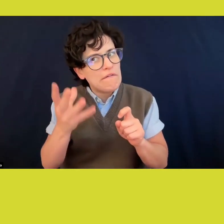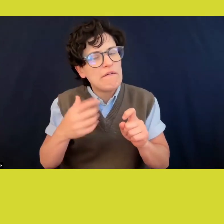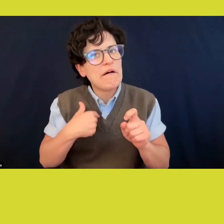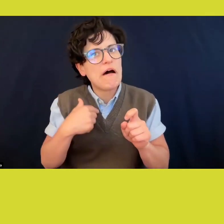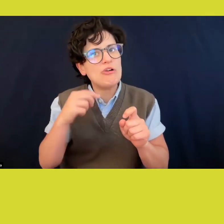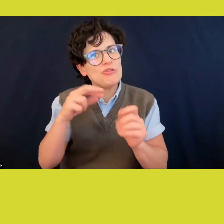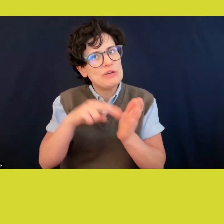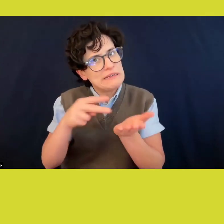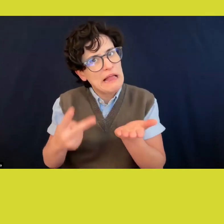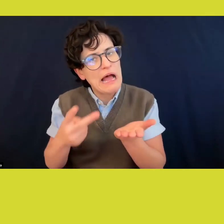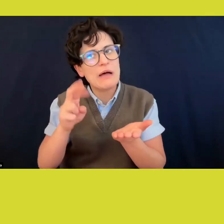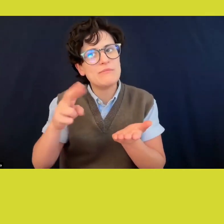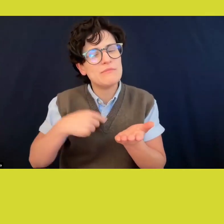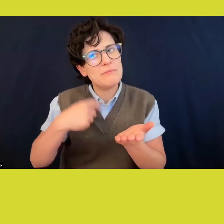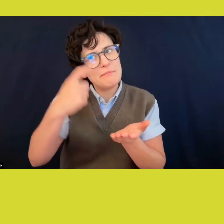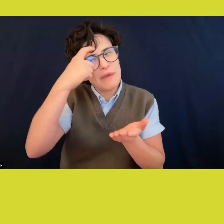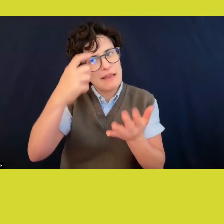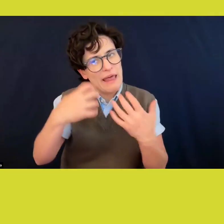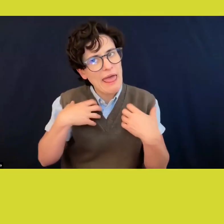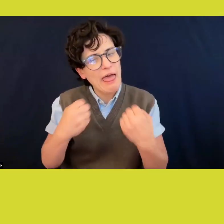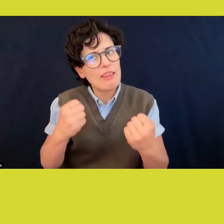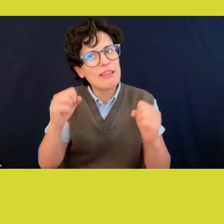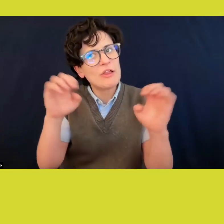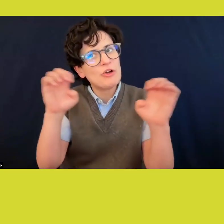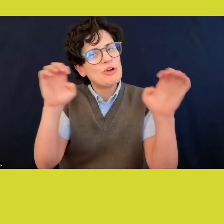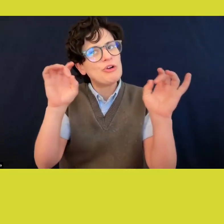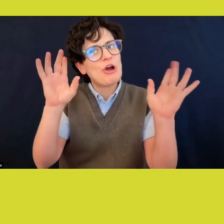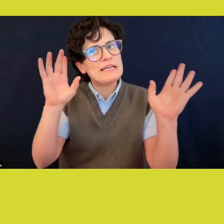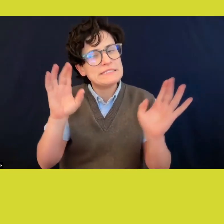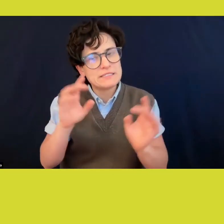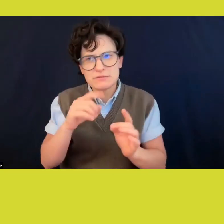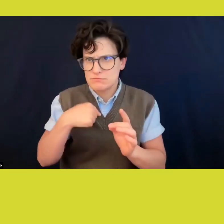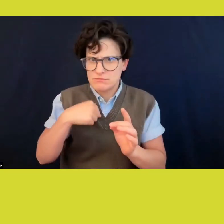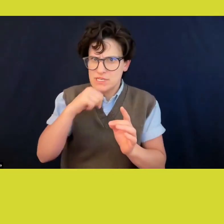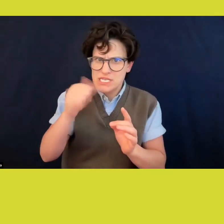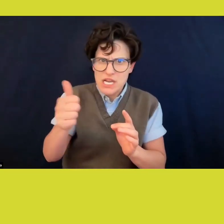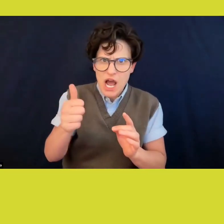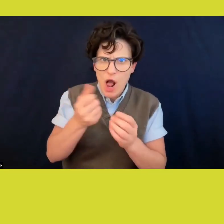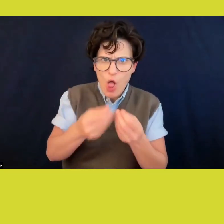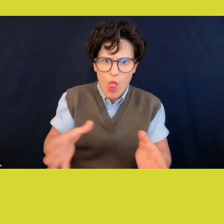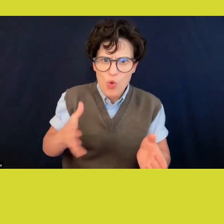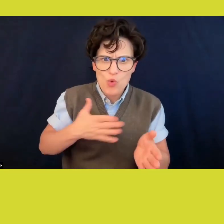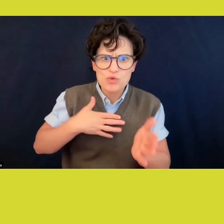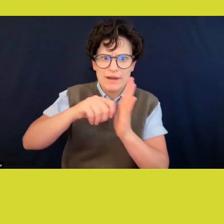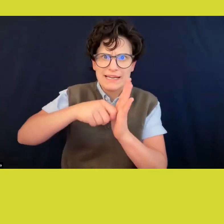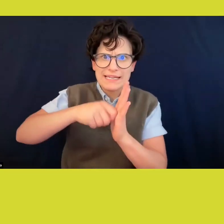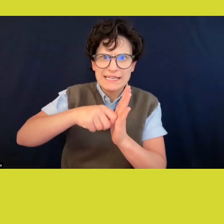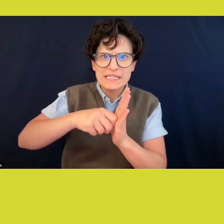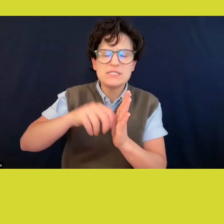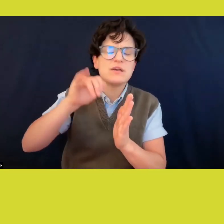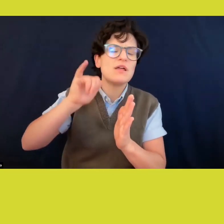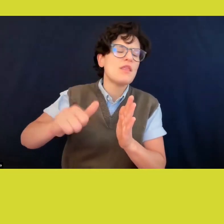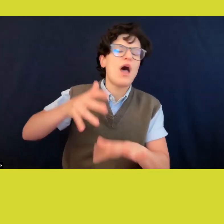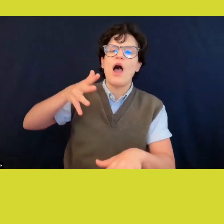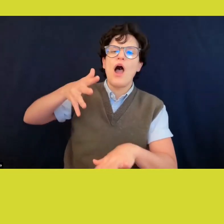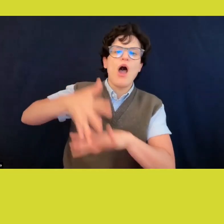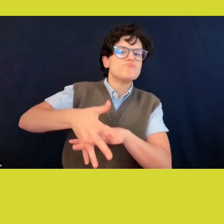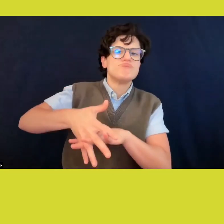I didn't lose my keys and that was the foundation that was the cement for me so within five years I